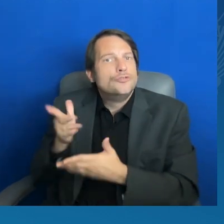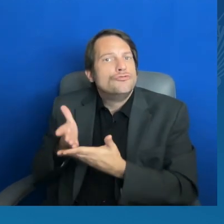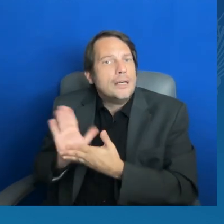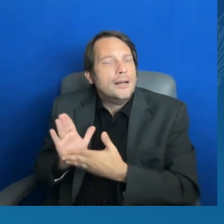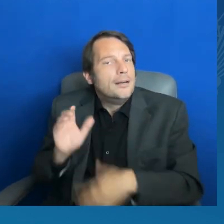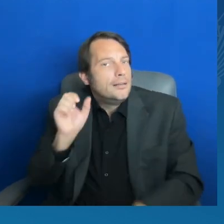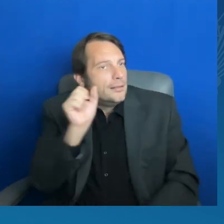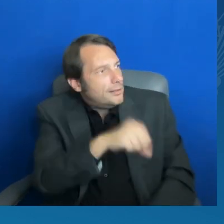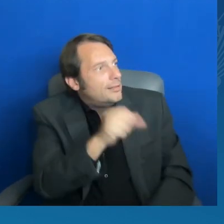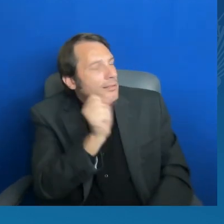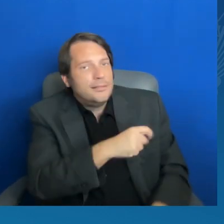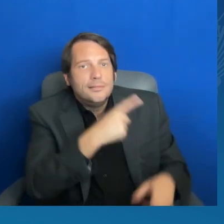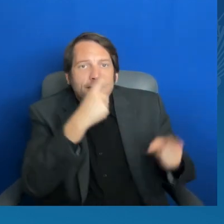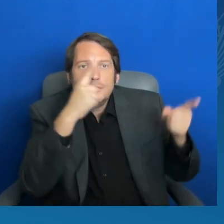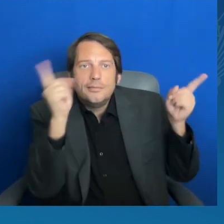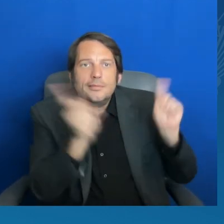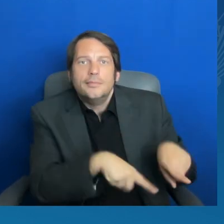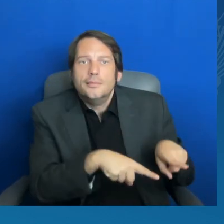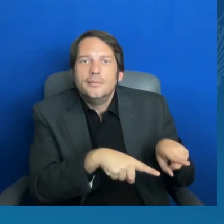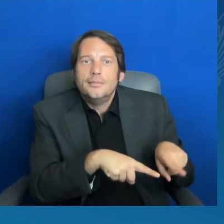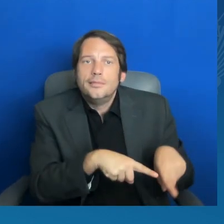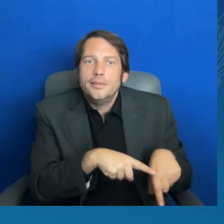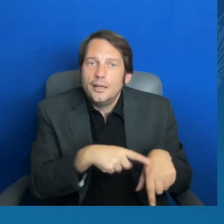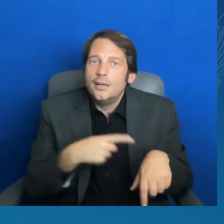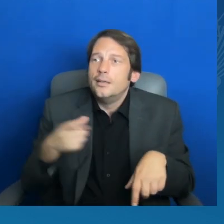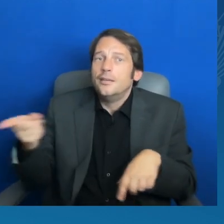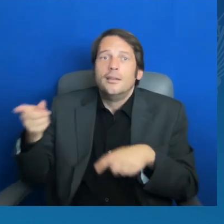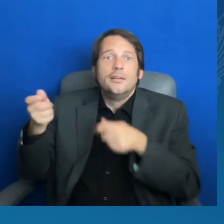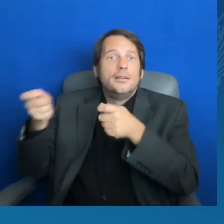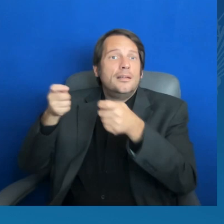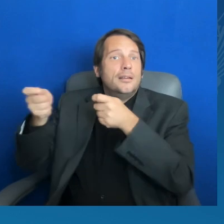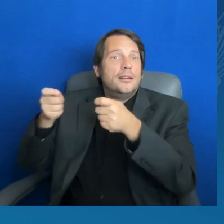The Vice President: Yes. Mr. George: -- voting rights.